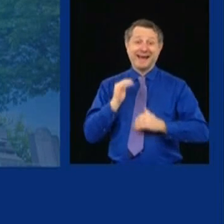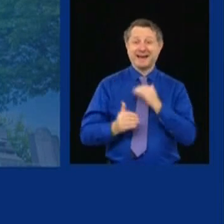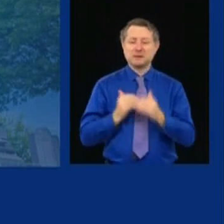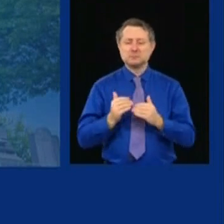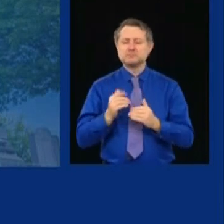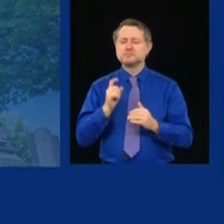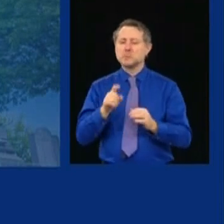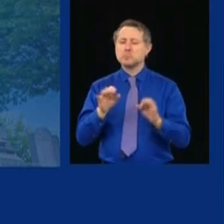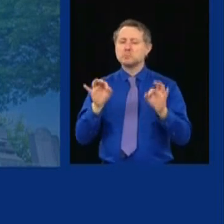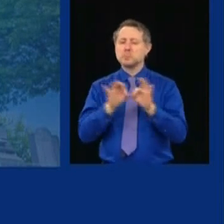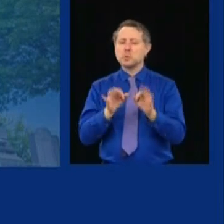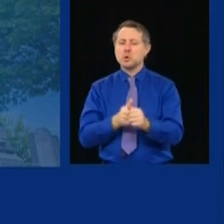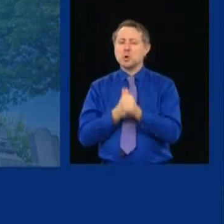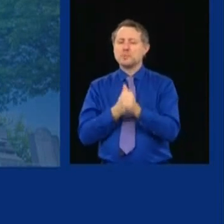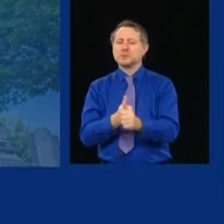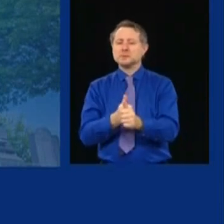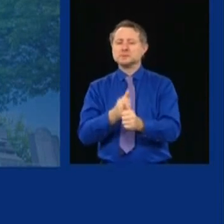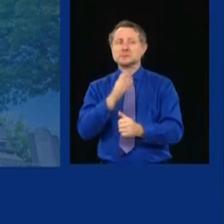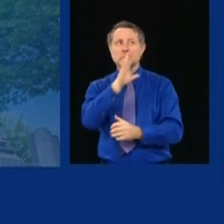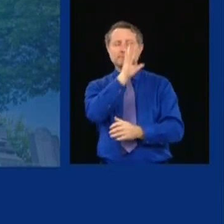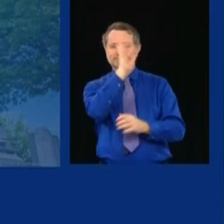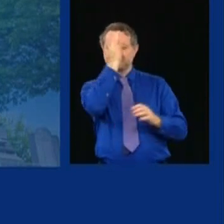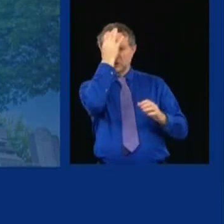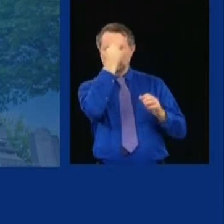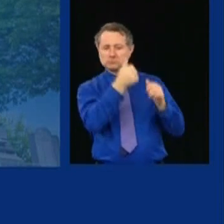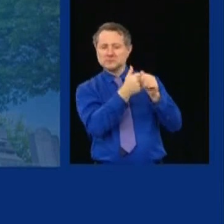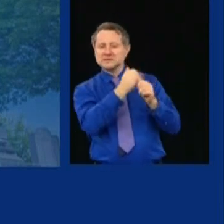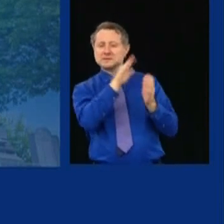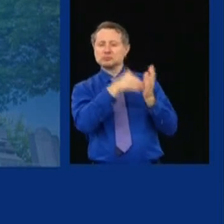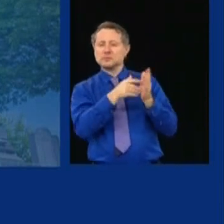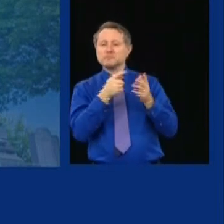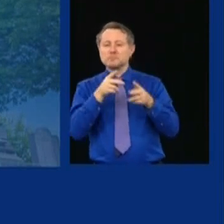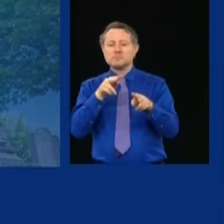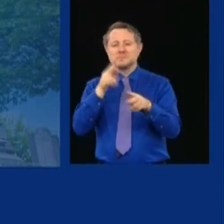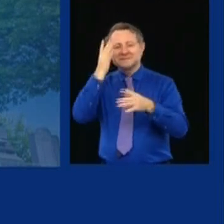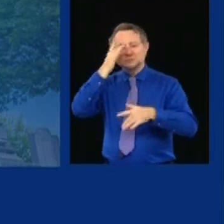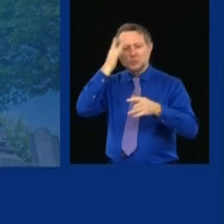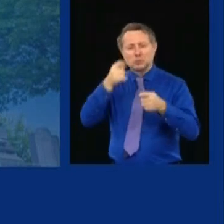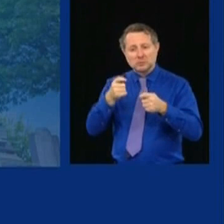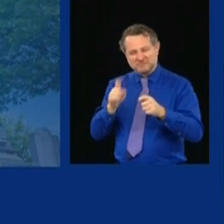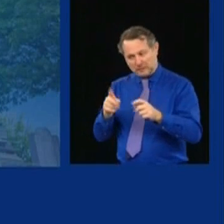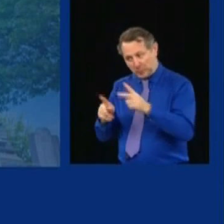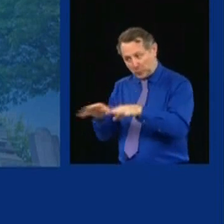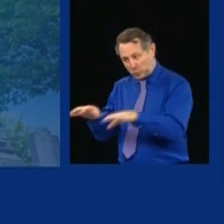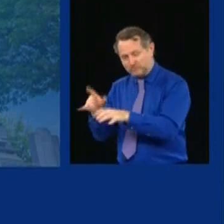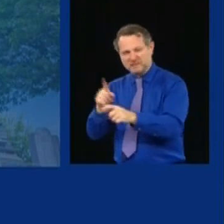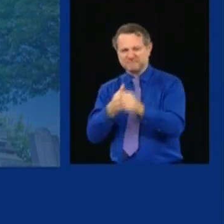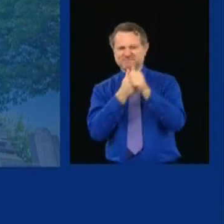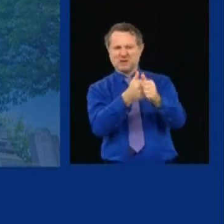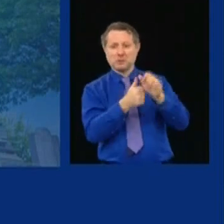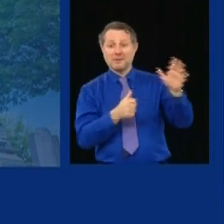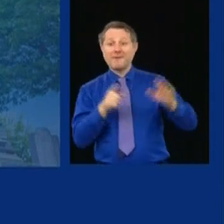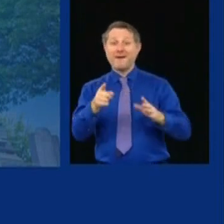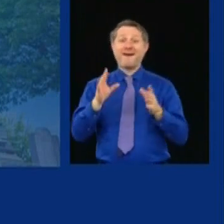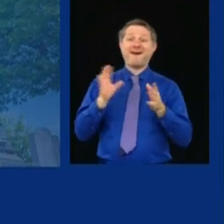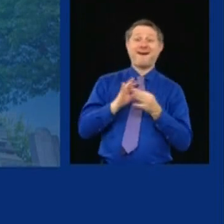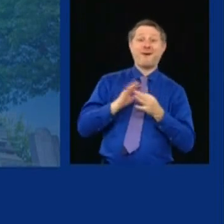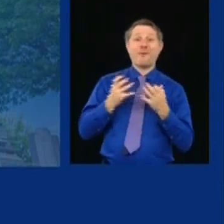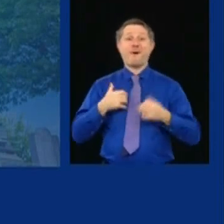ARE OPEN ARE IN COMPLIANCE WITH THE GUIDELINES THAT ARE OPENING. MAKE SURE INDIVIDUALS COMPLY,